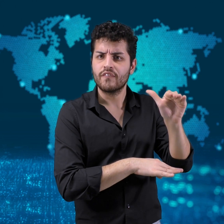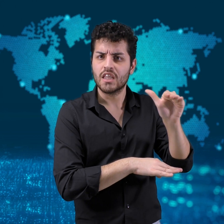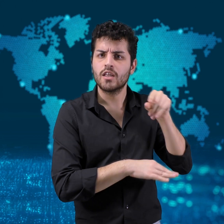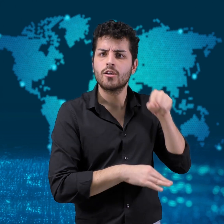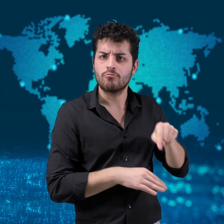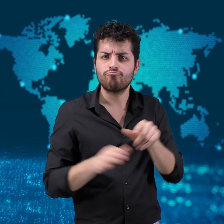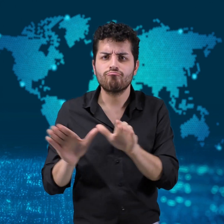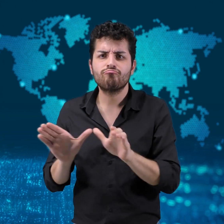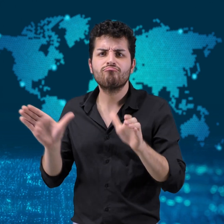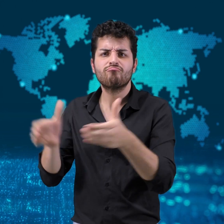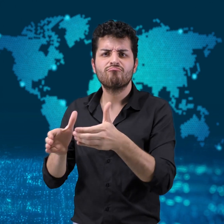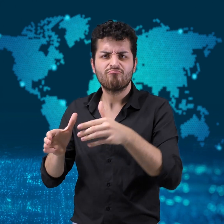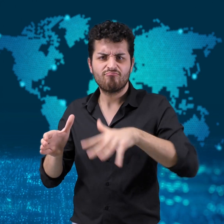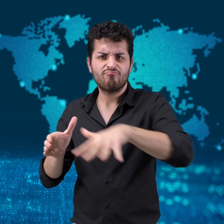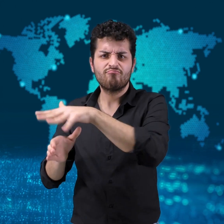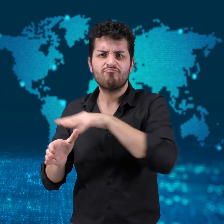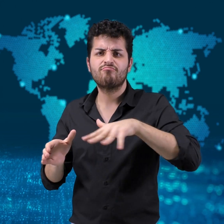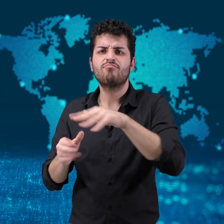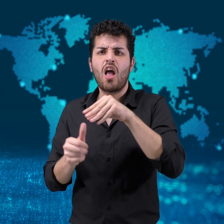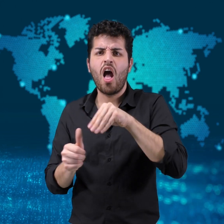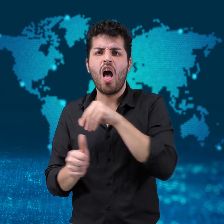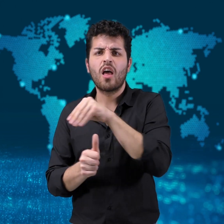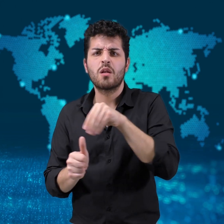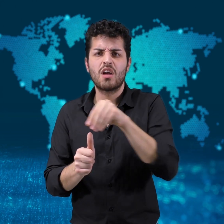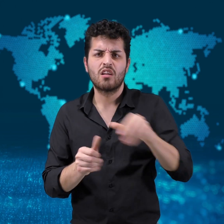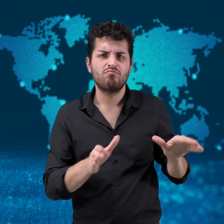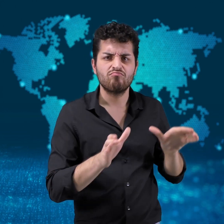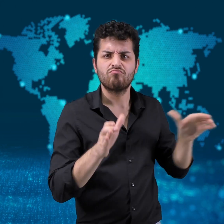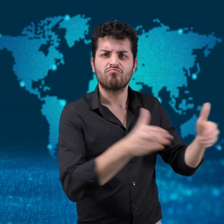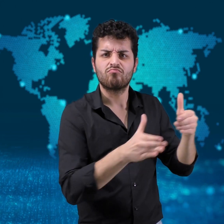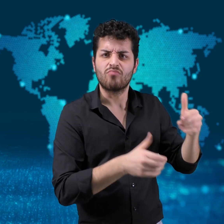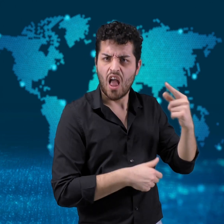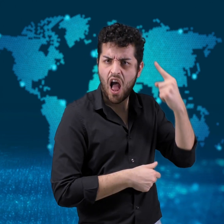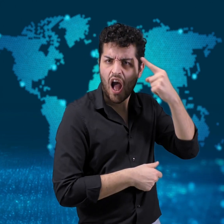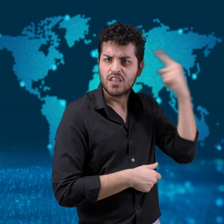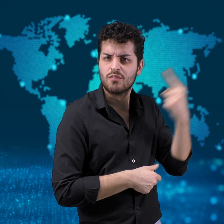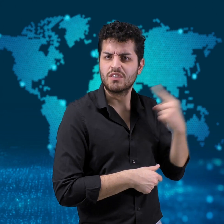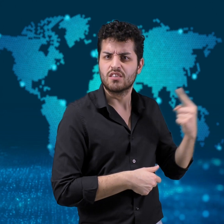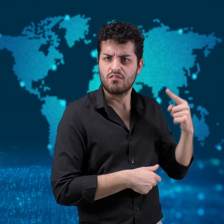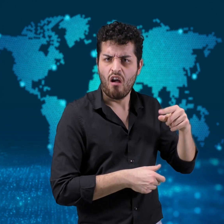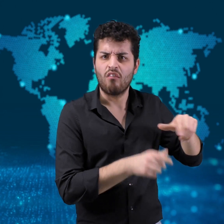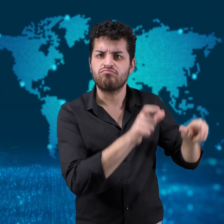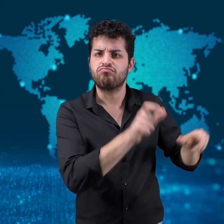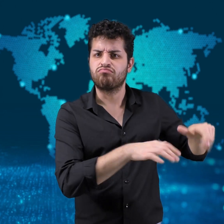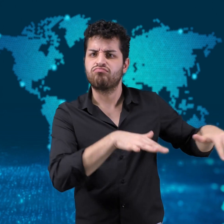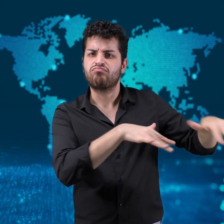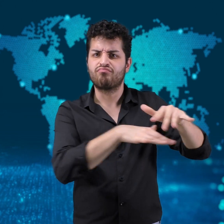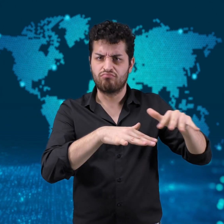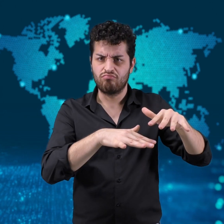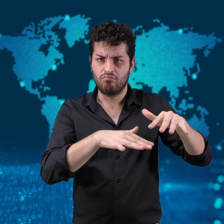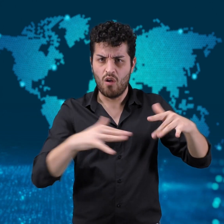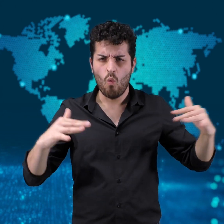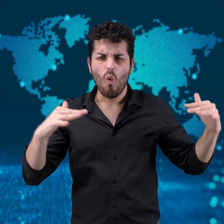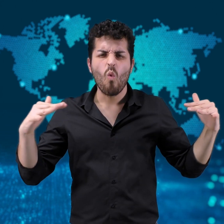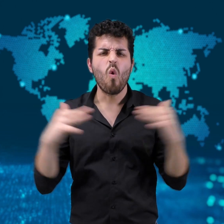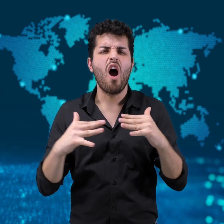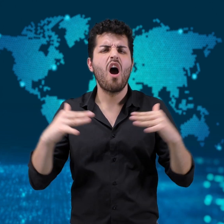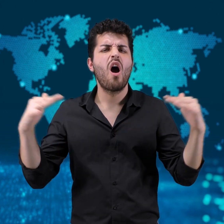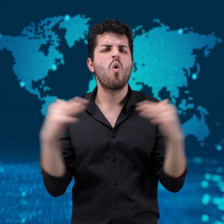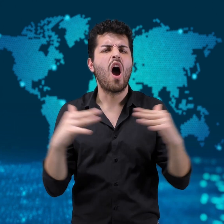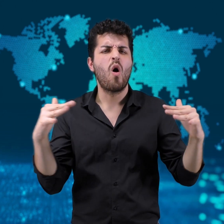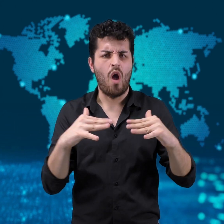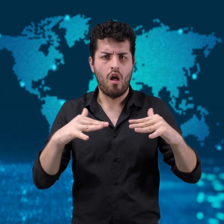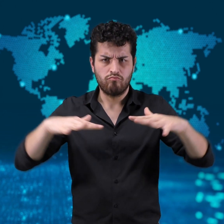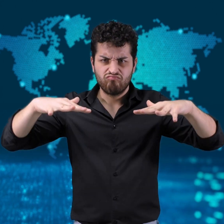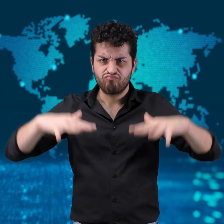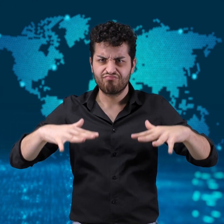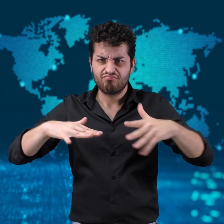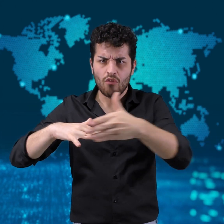ethnic Armenian and Azerbaijan troops have been fighting in